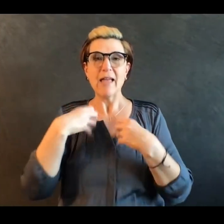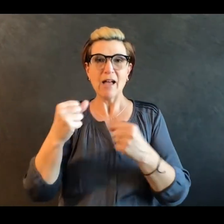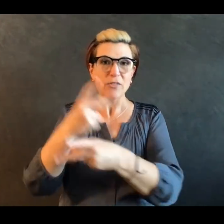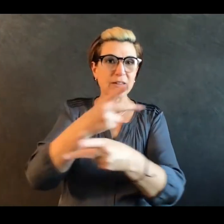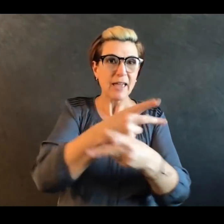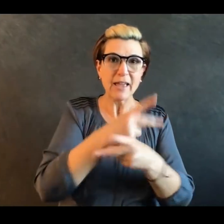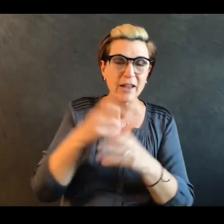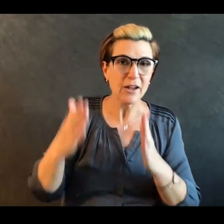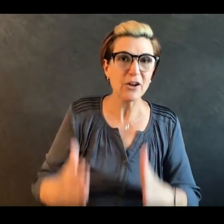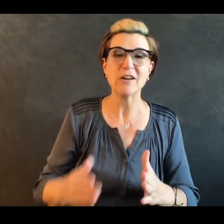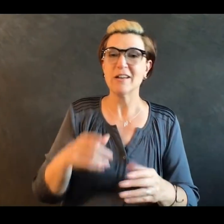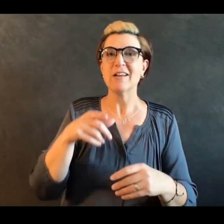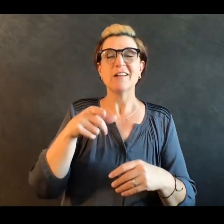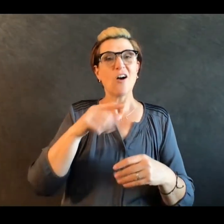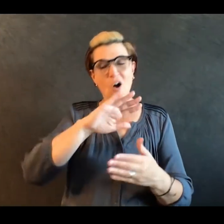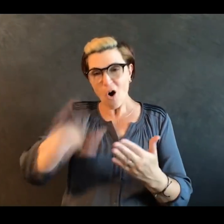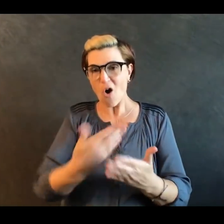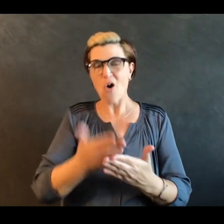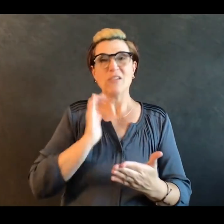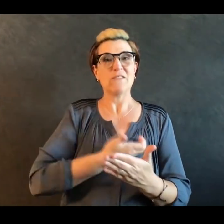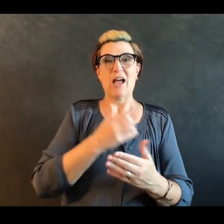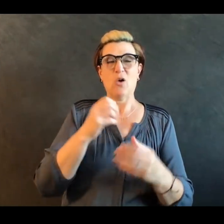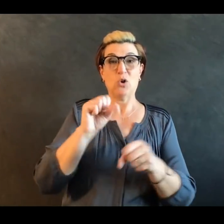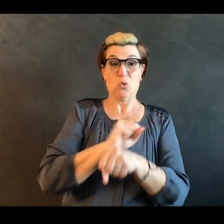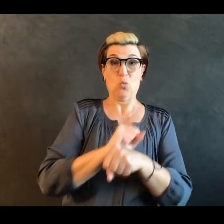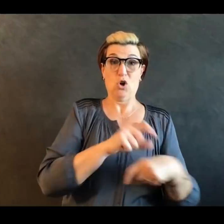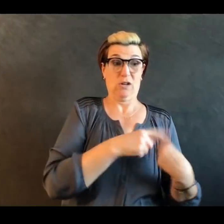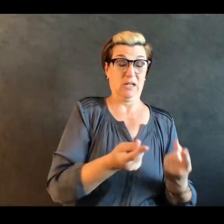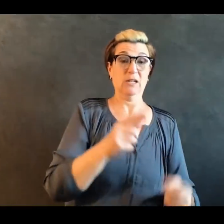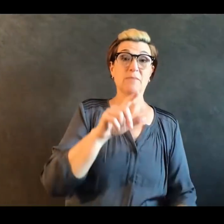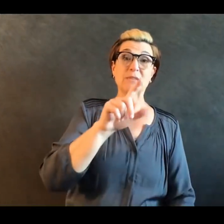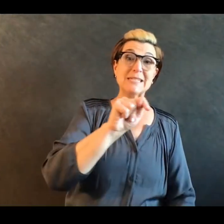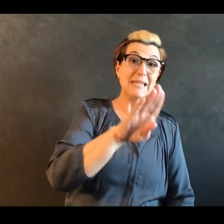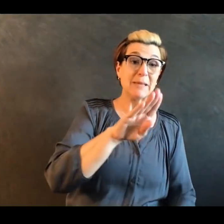work that we have done against TB HIV and malaria continues but that we use